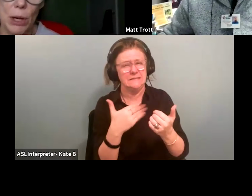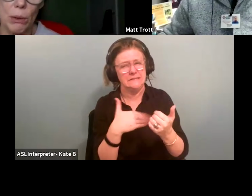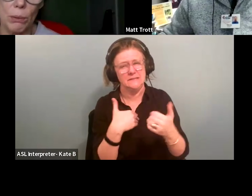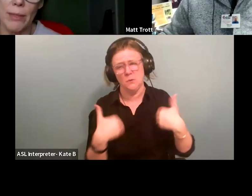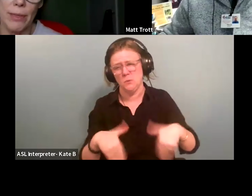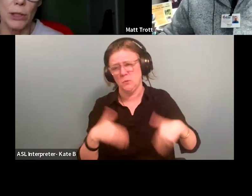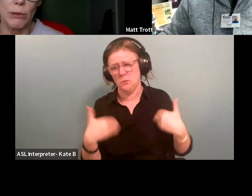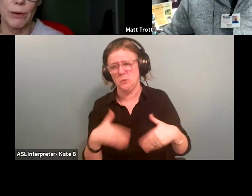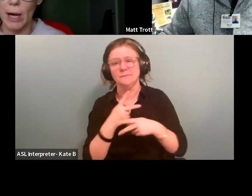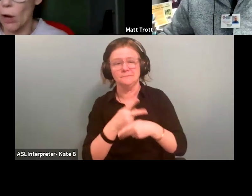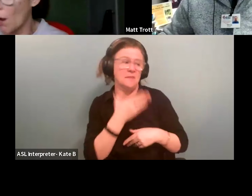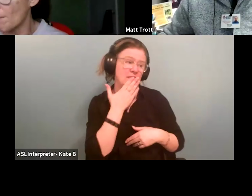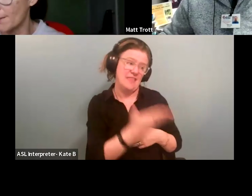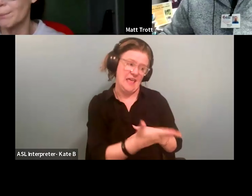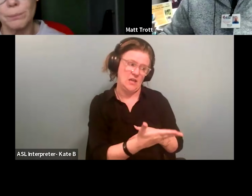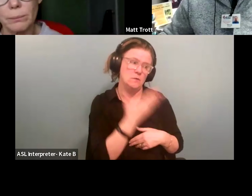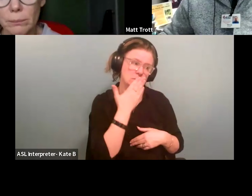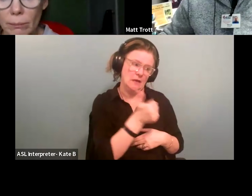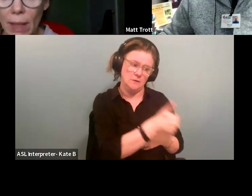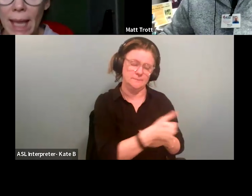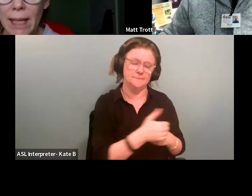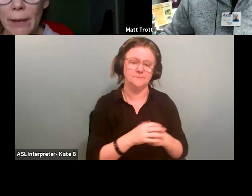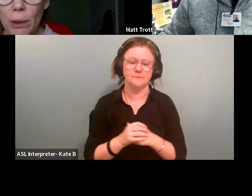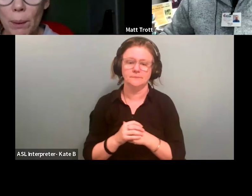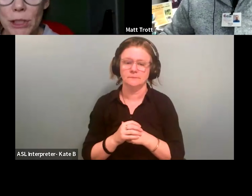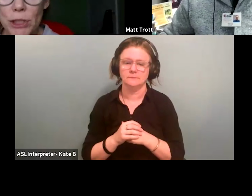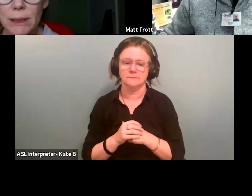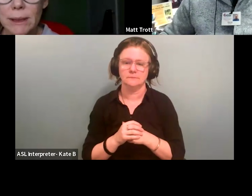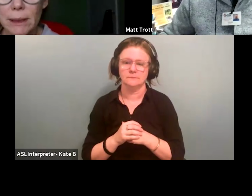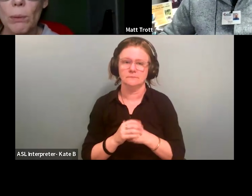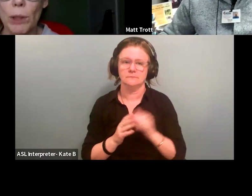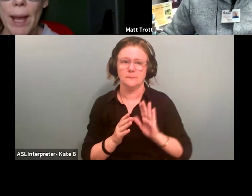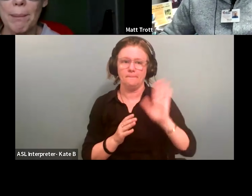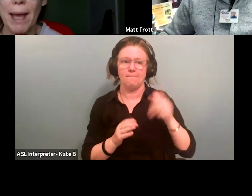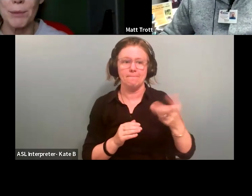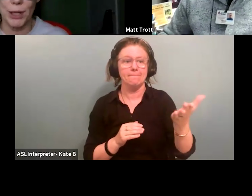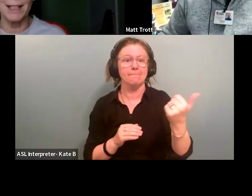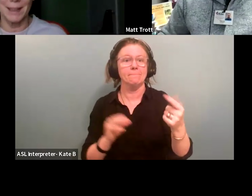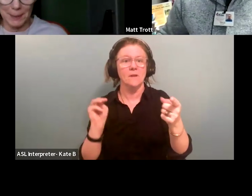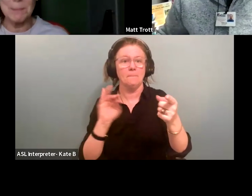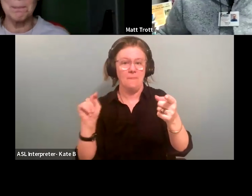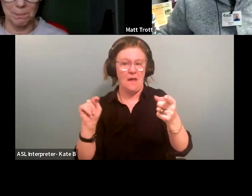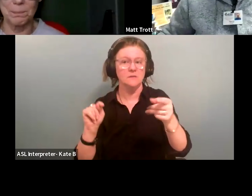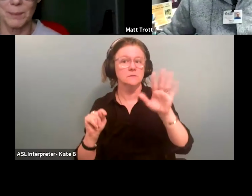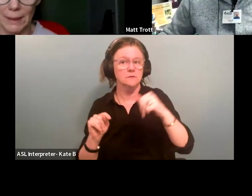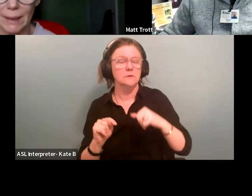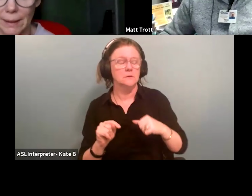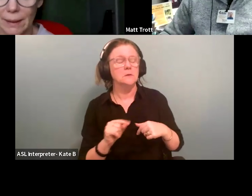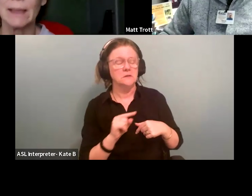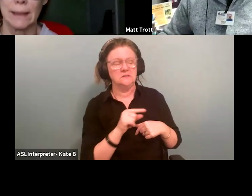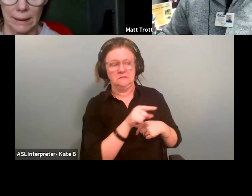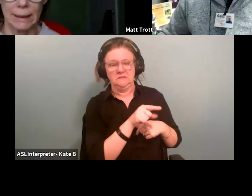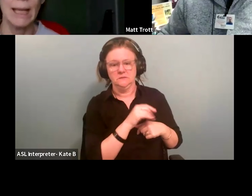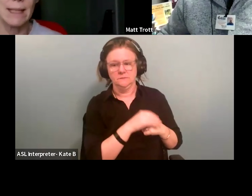So thank you for that comment. Any other-- Yeah, if I could-- Oh, go ahead, Matt. I'm sorry. If I could respond to that quickly,